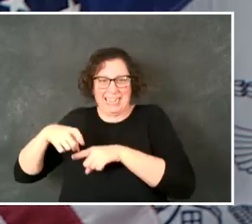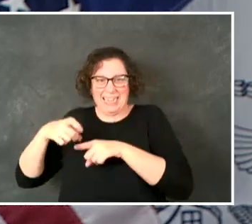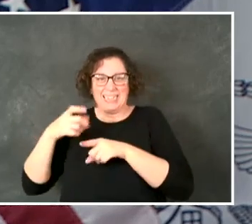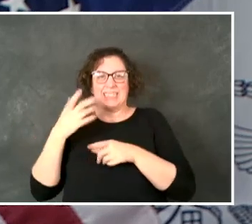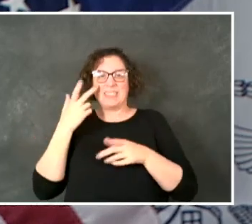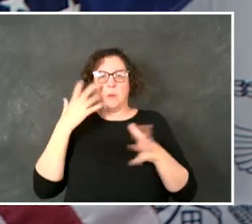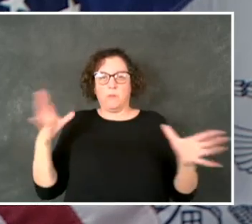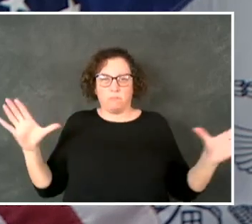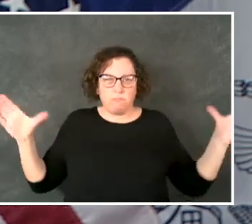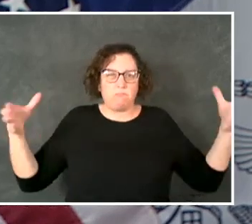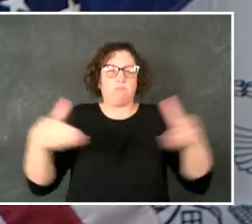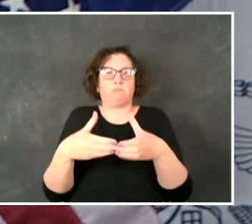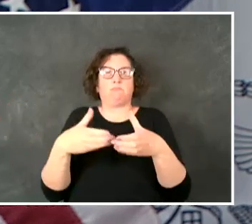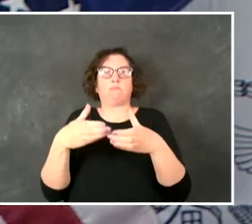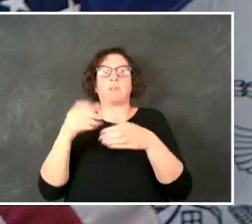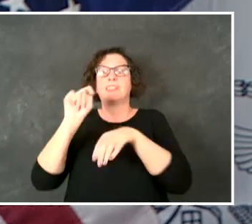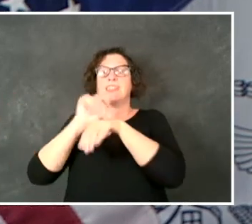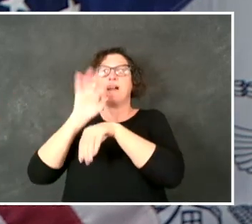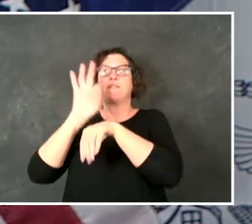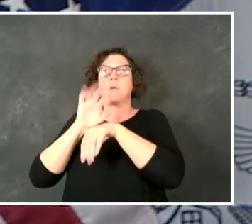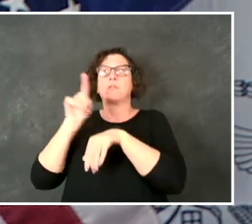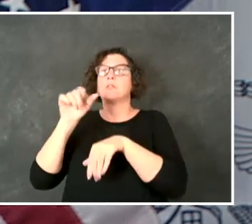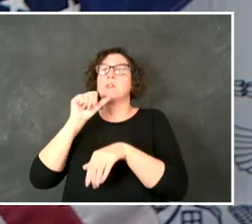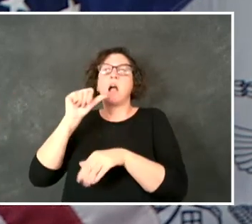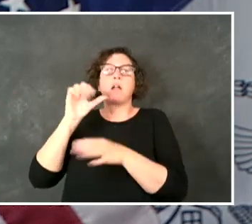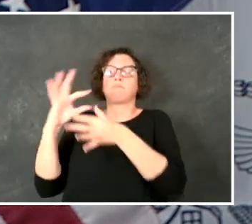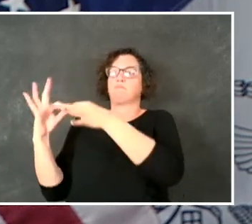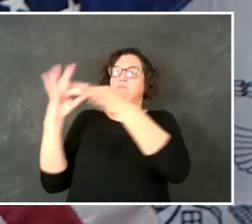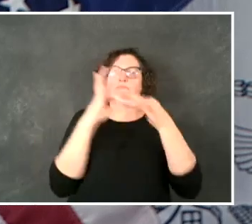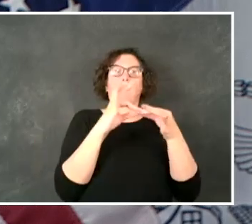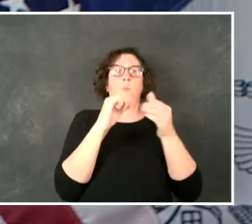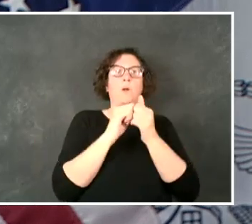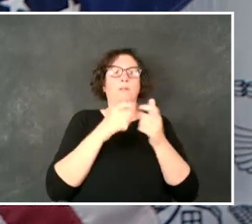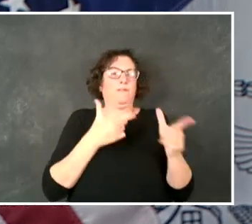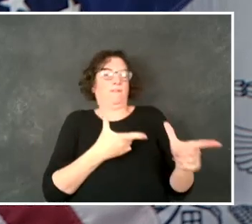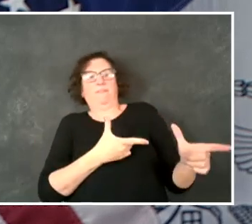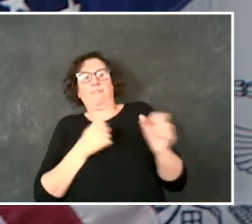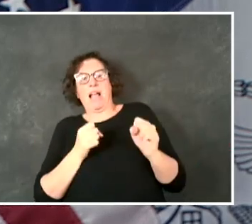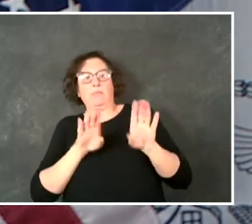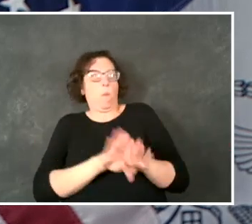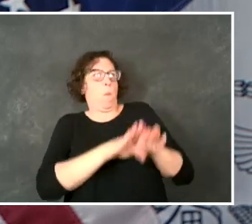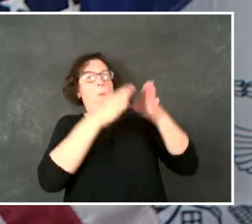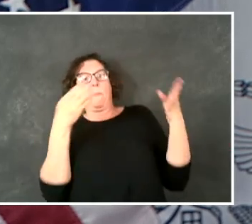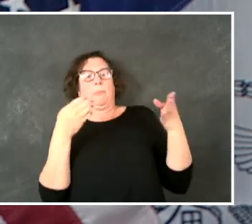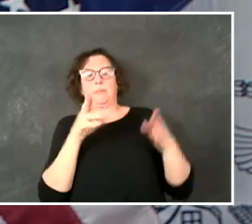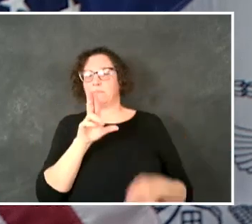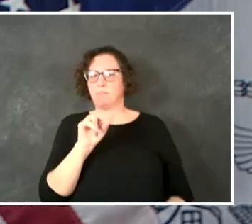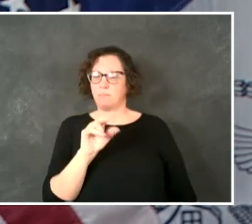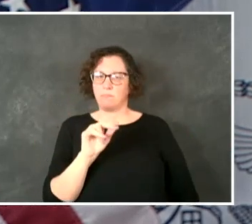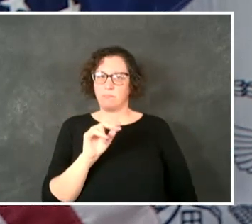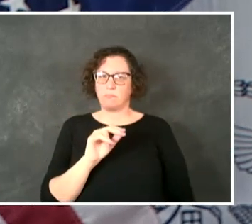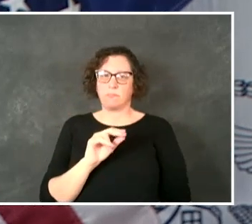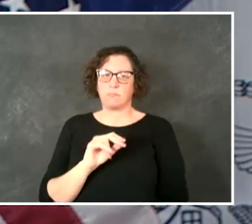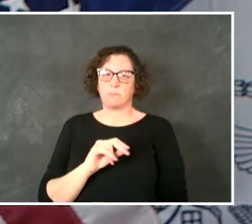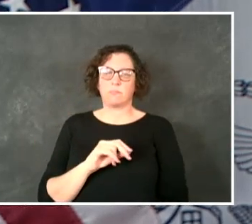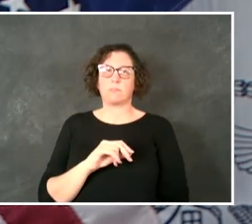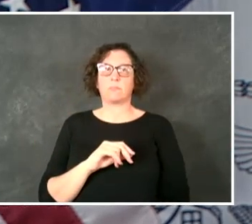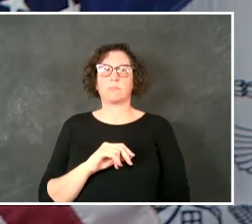THAT WILL BE MORE THAN TIMELY. NONE OF THIS SLOWS DOWN ANYTHING THE